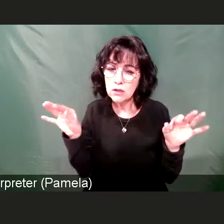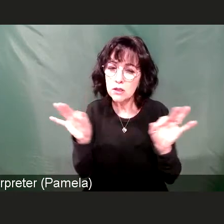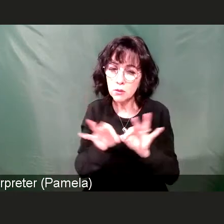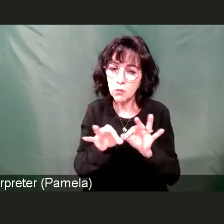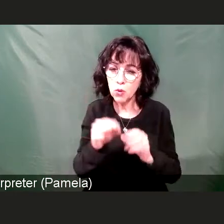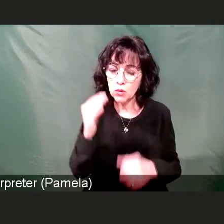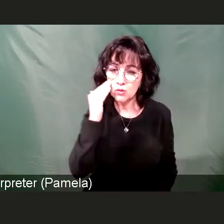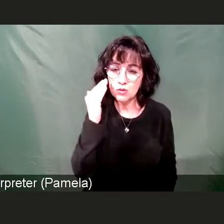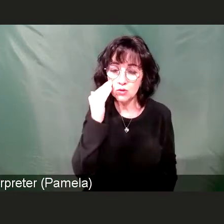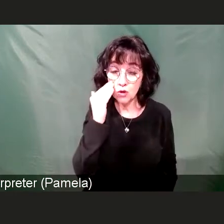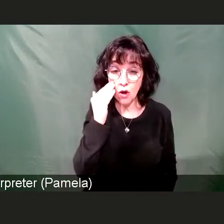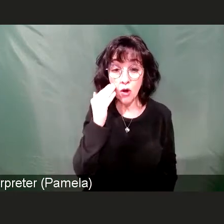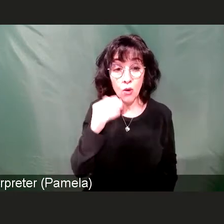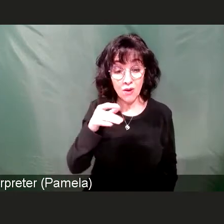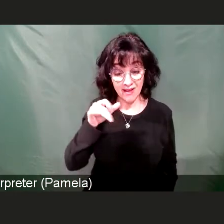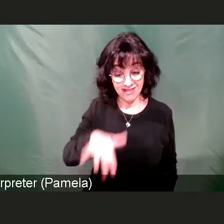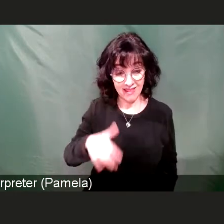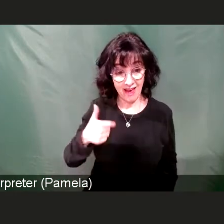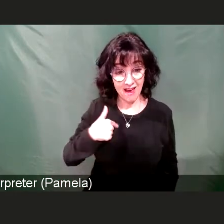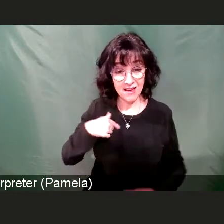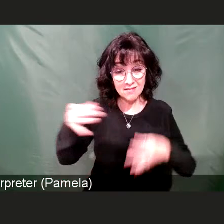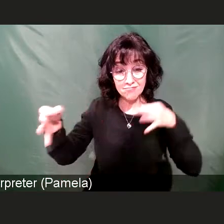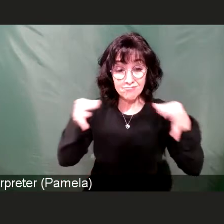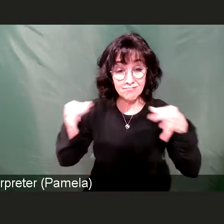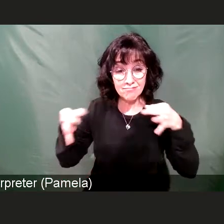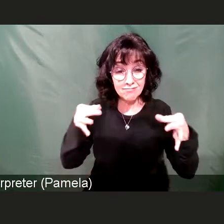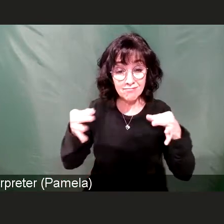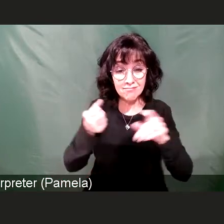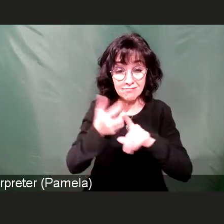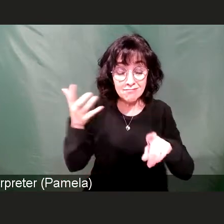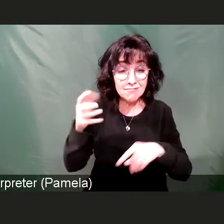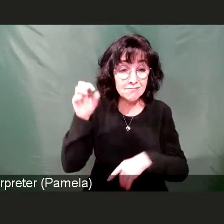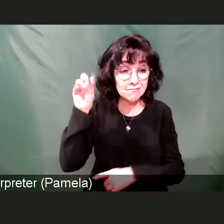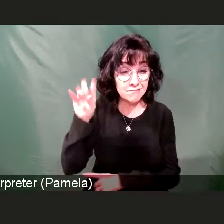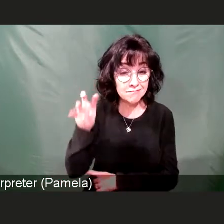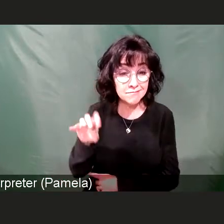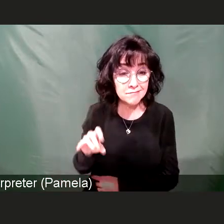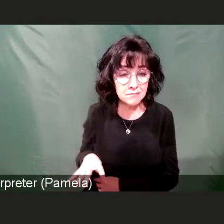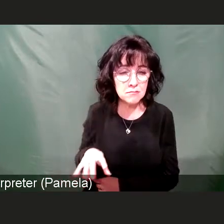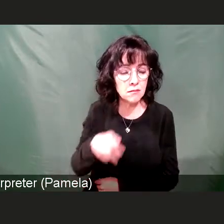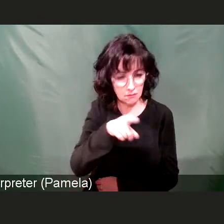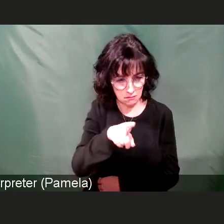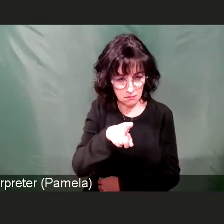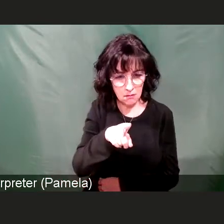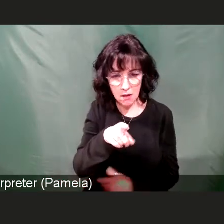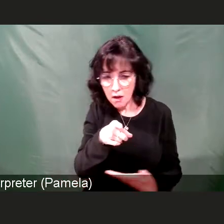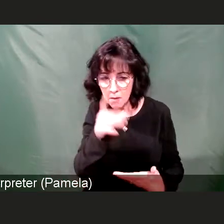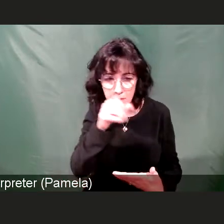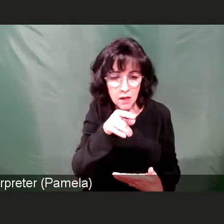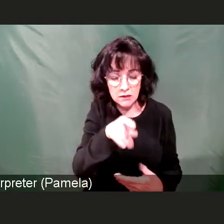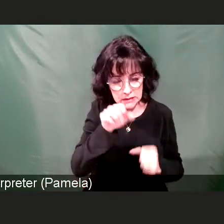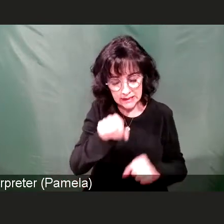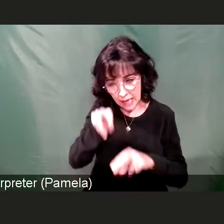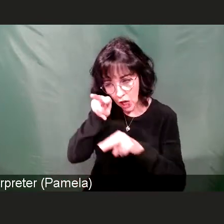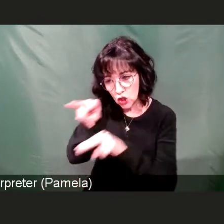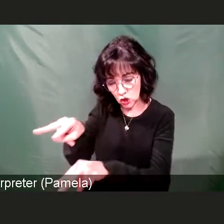on the State of Delaware coronavirus website. Nothing that I'm giving you here is by far secret information.